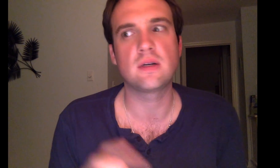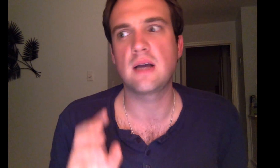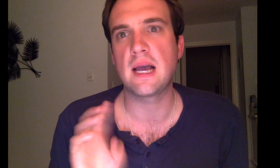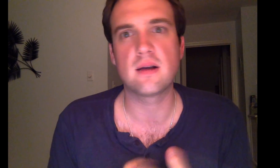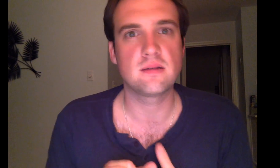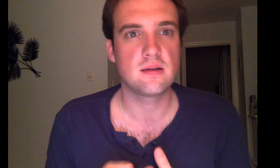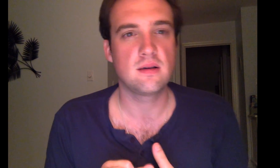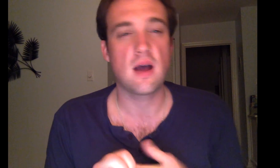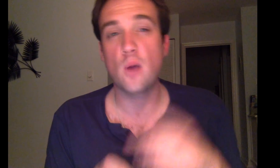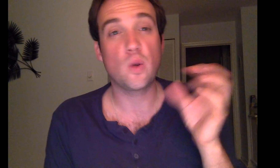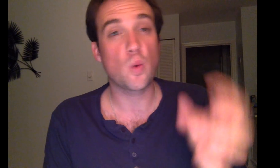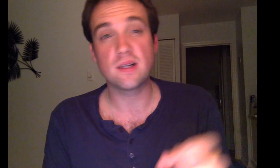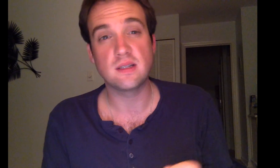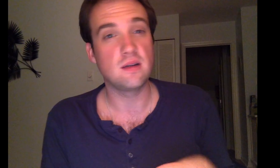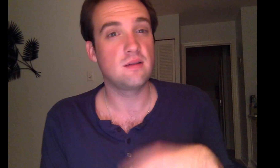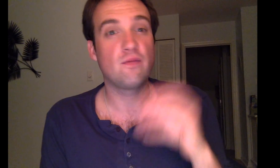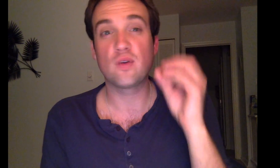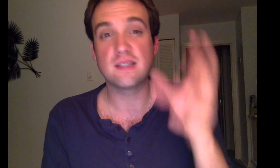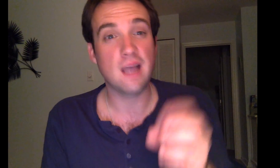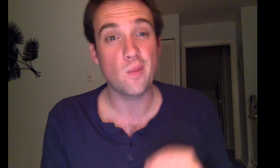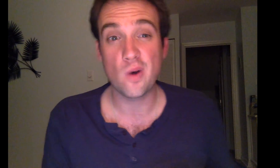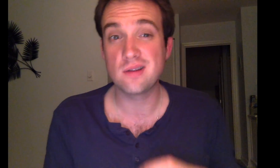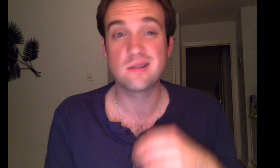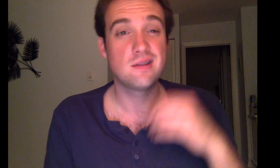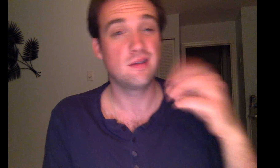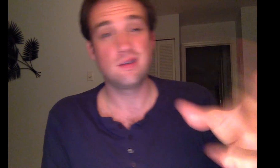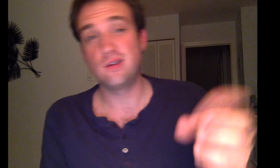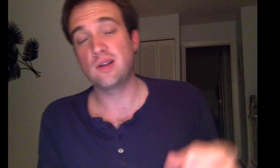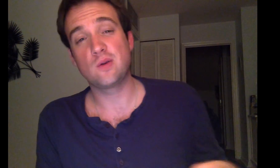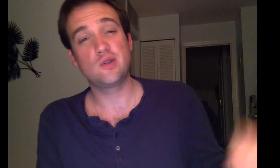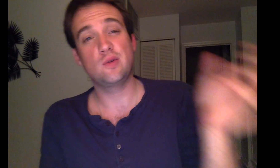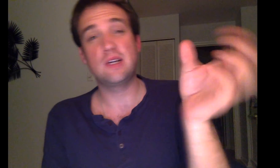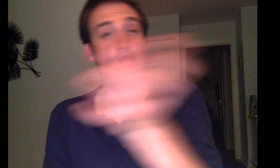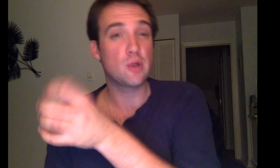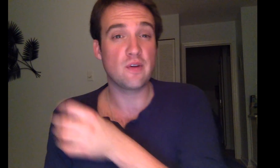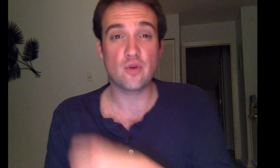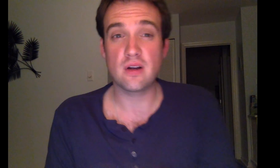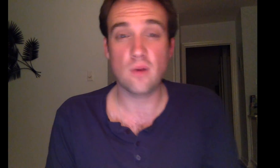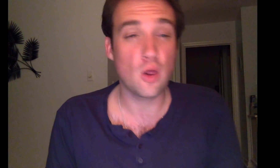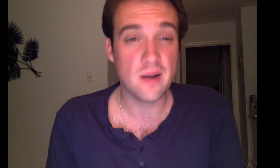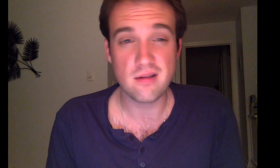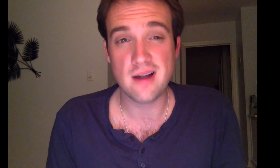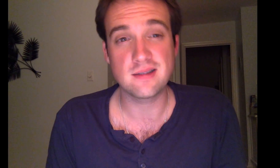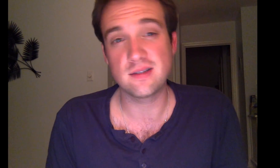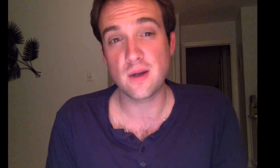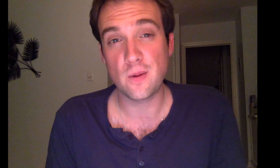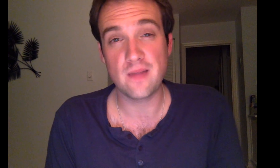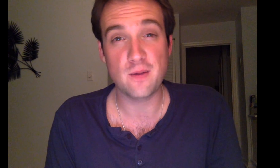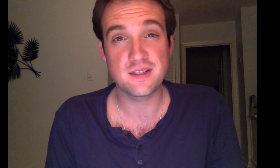and I requested for the same ones, you know, to interpret for all of my classes.